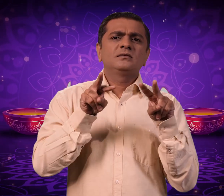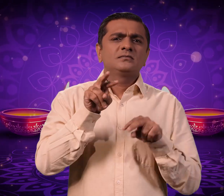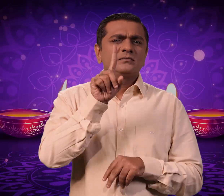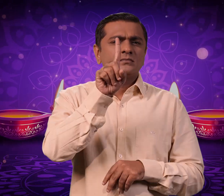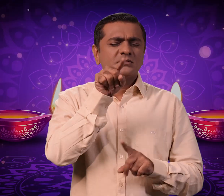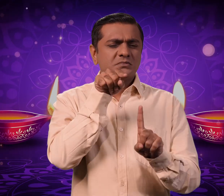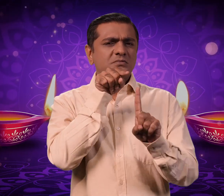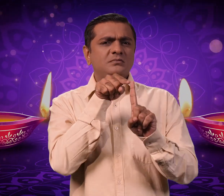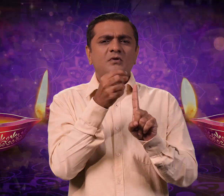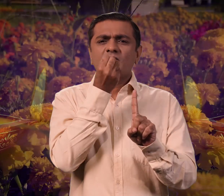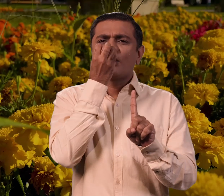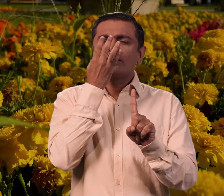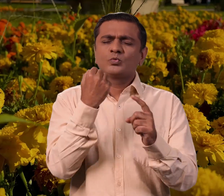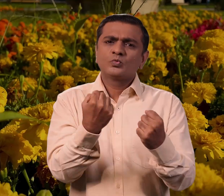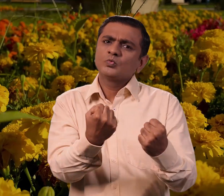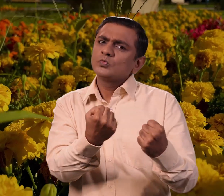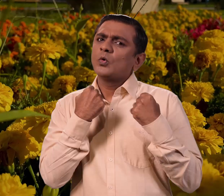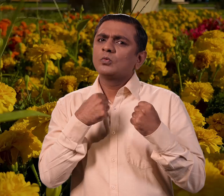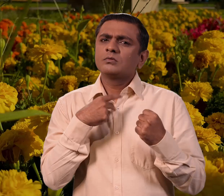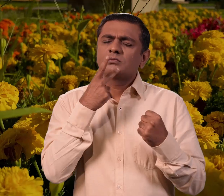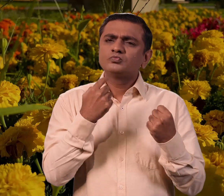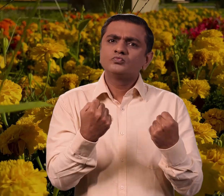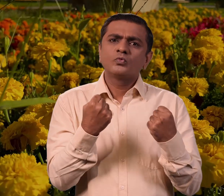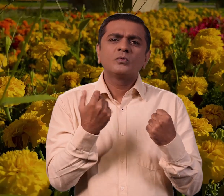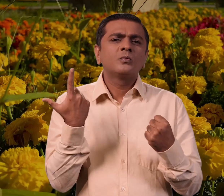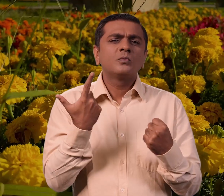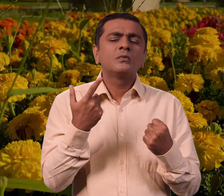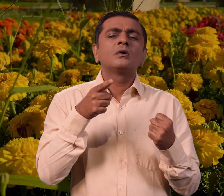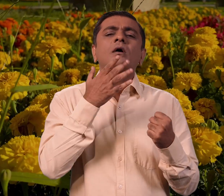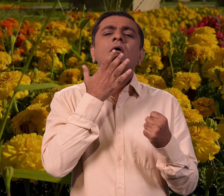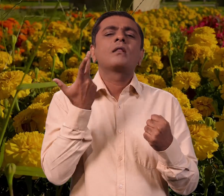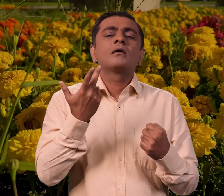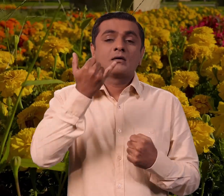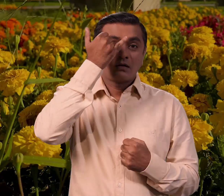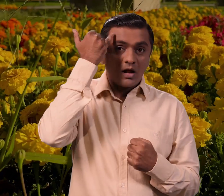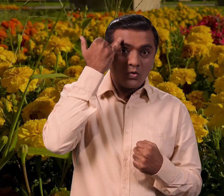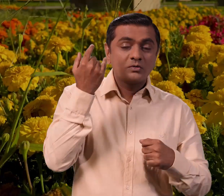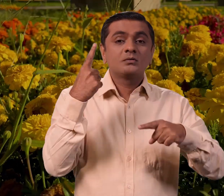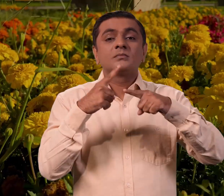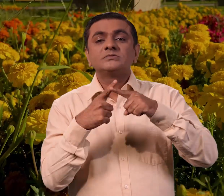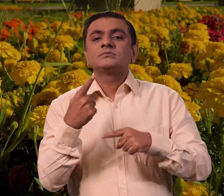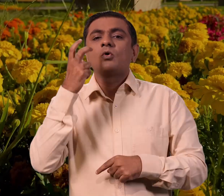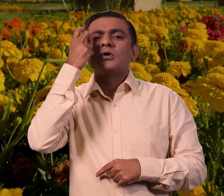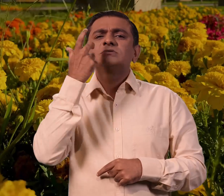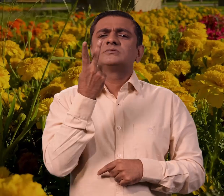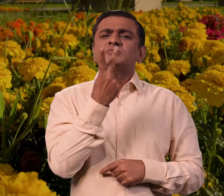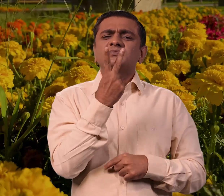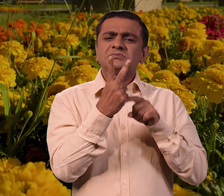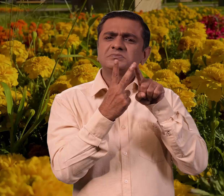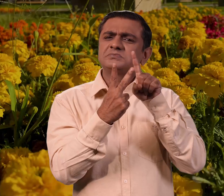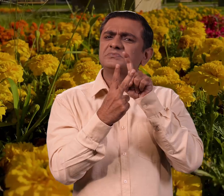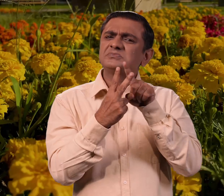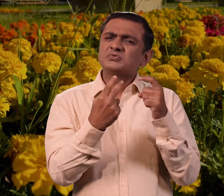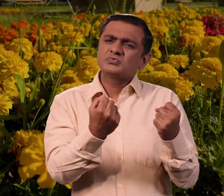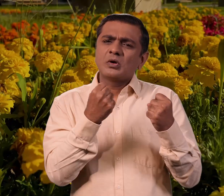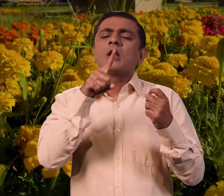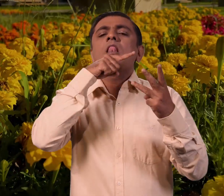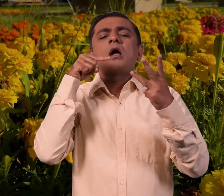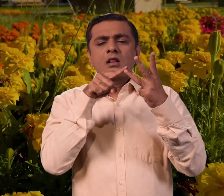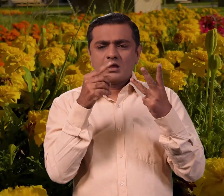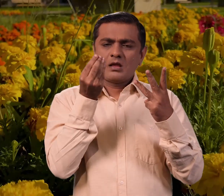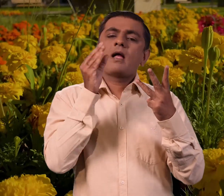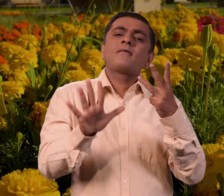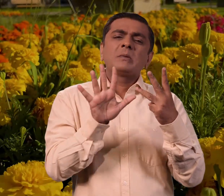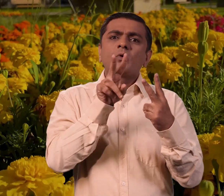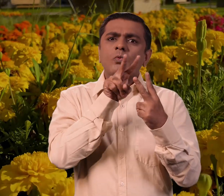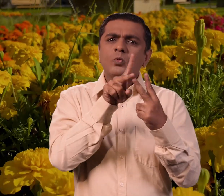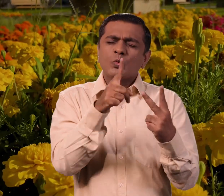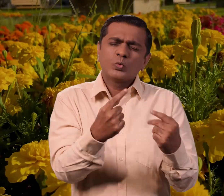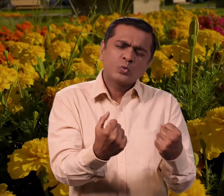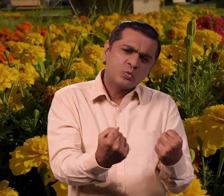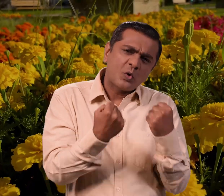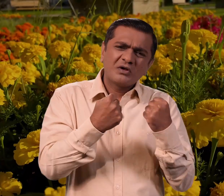But a thing that catches our eye is a flower which is orange, yellow and sometimes red in colour.